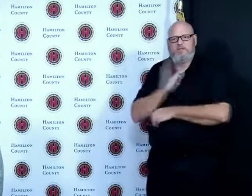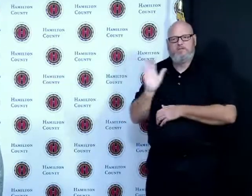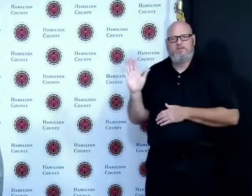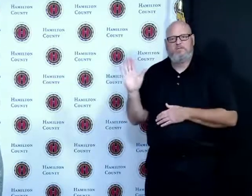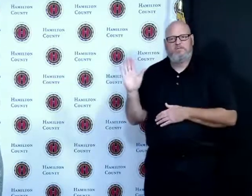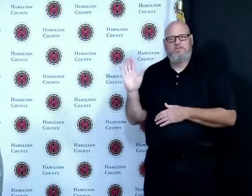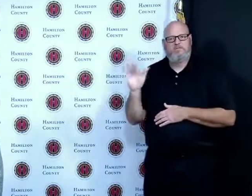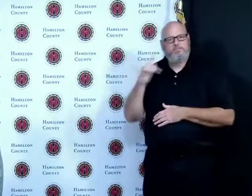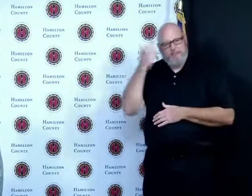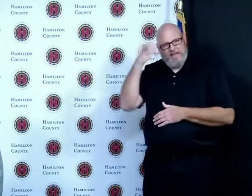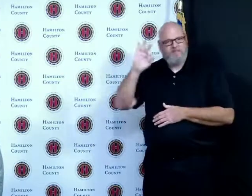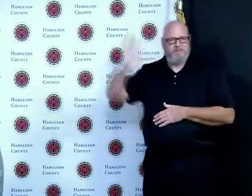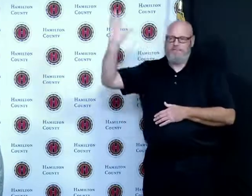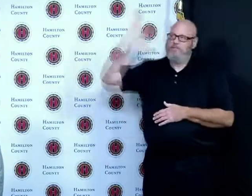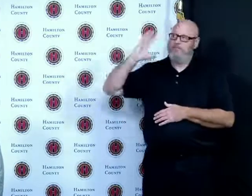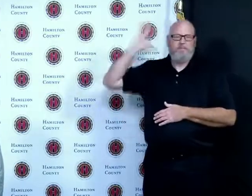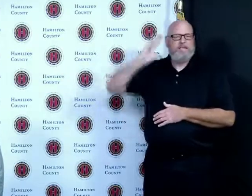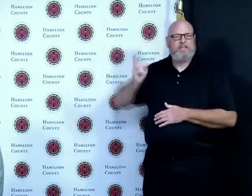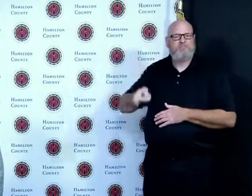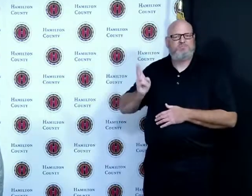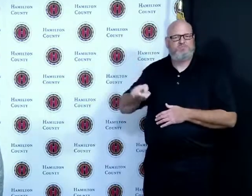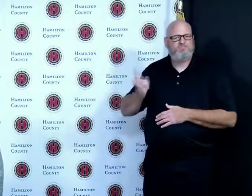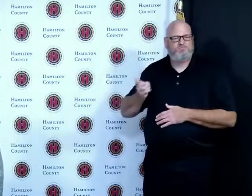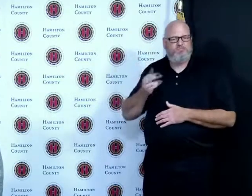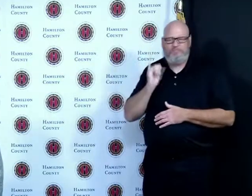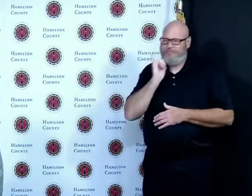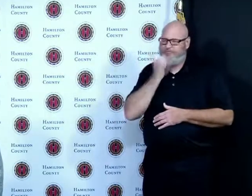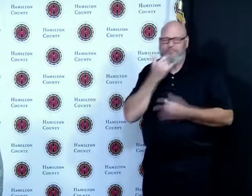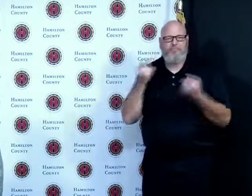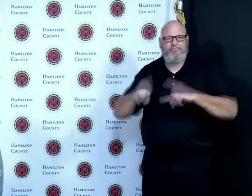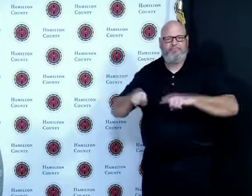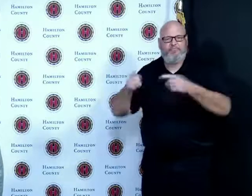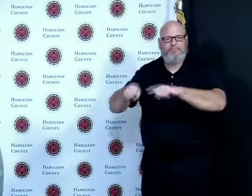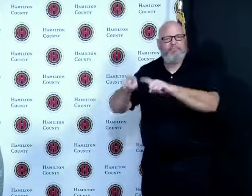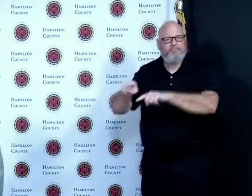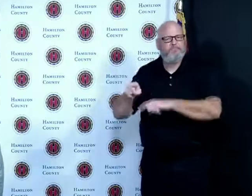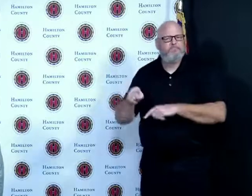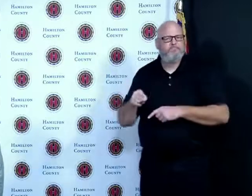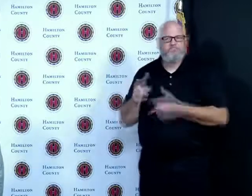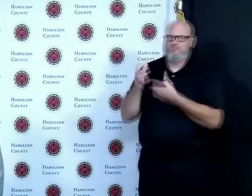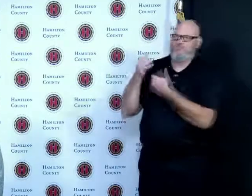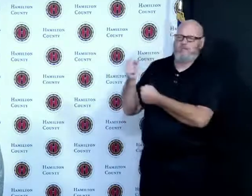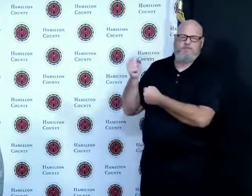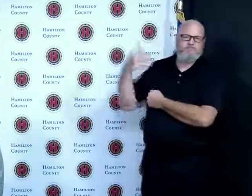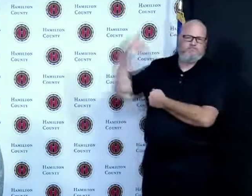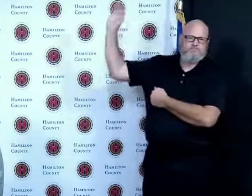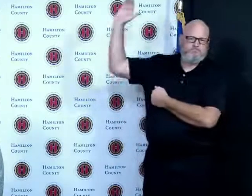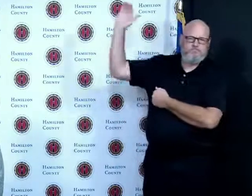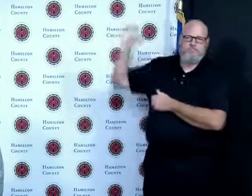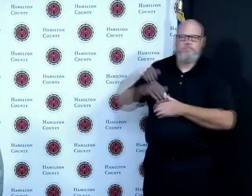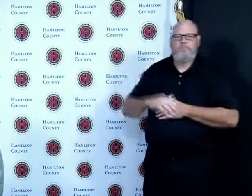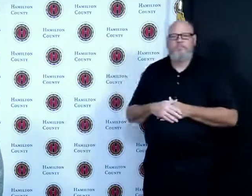are available to the community through our weekly town halls through our video posts on social media